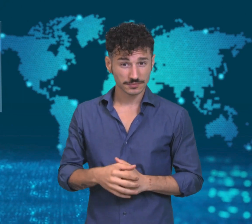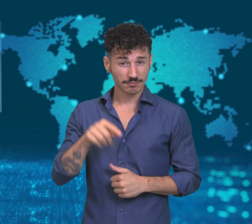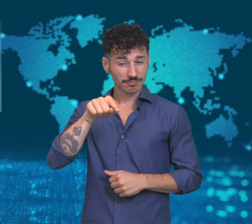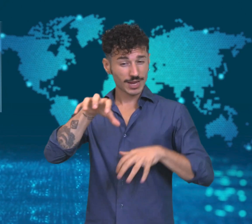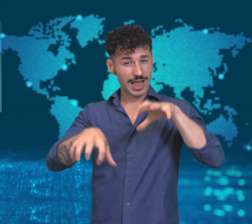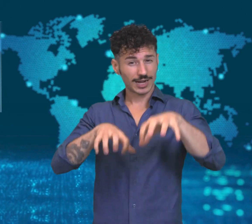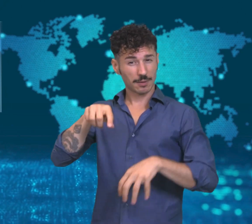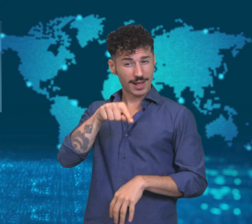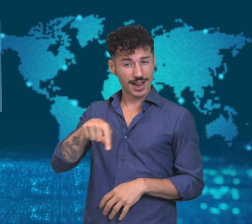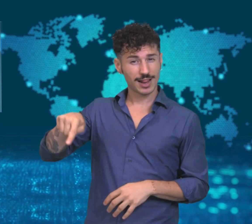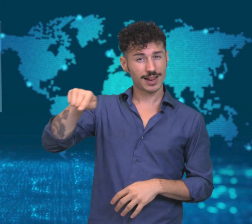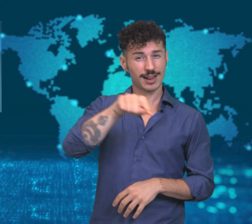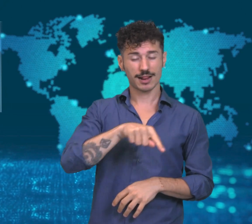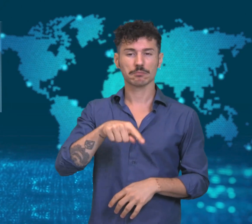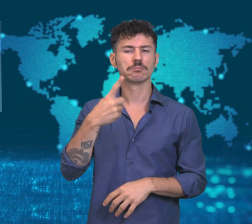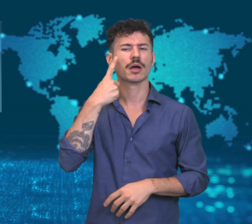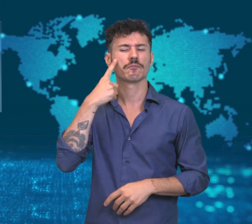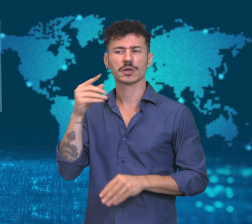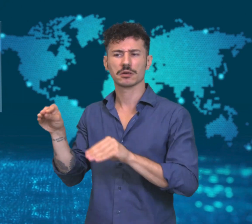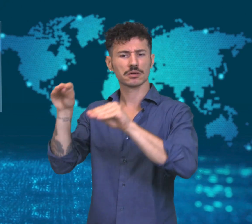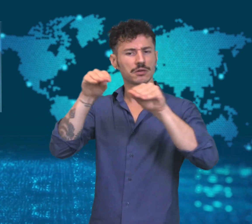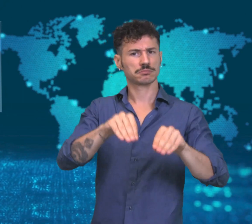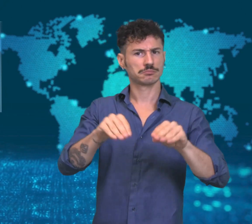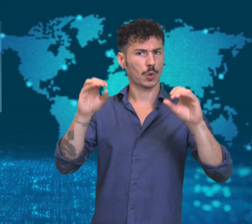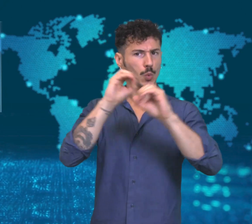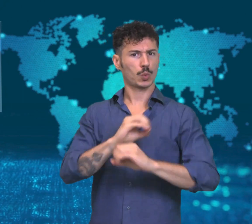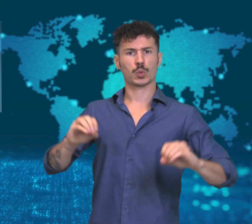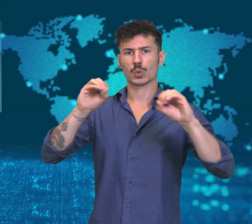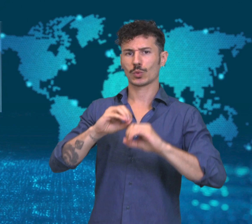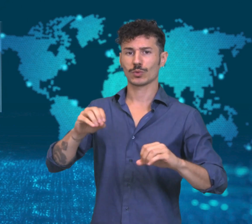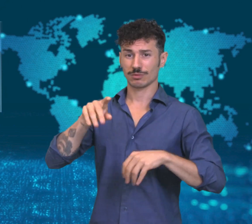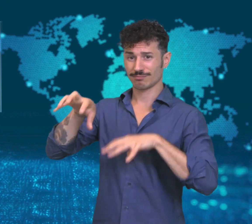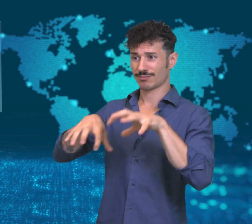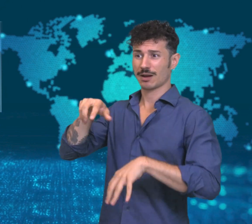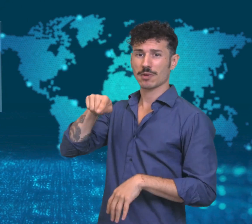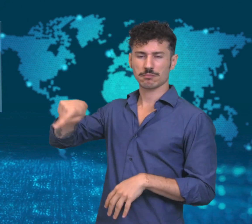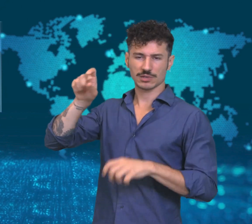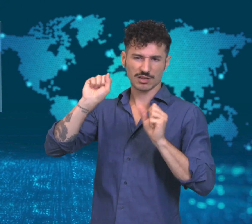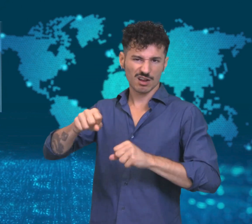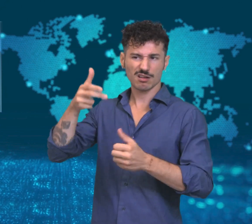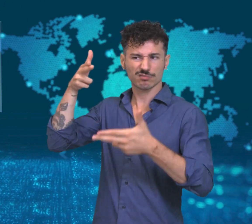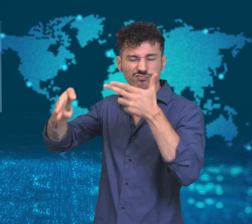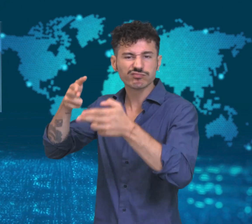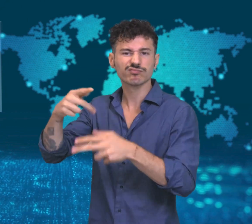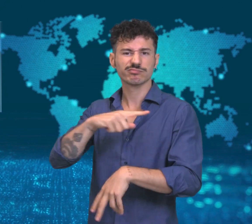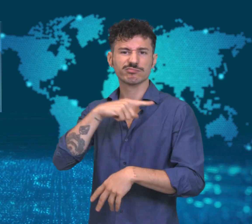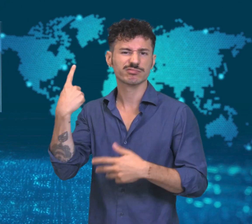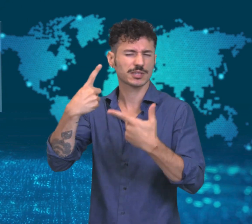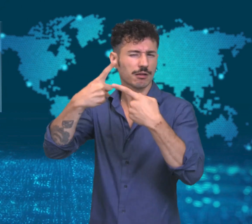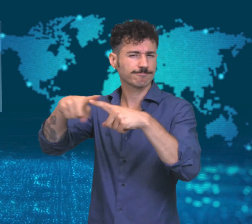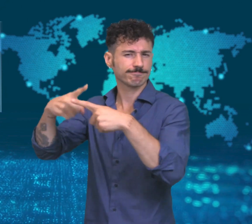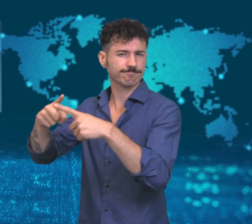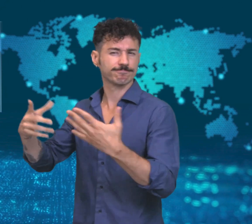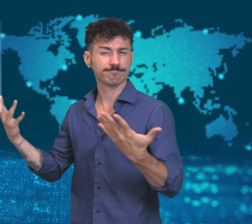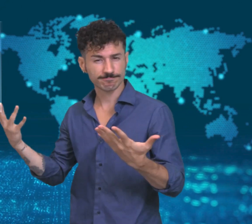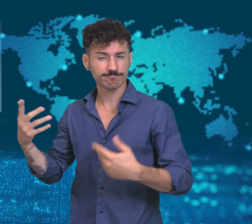Those large animals would have been wiped out if they’d not been